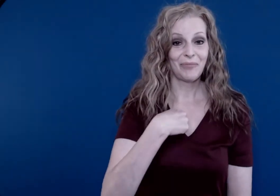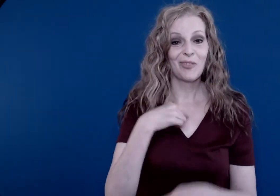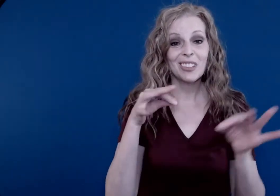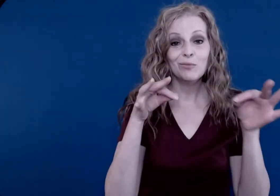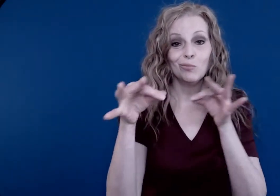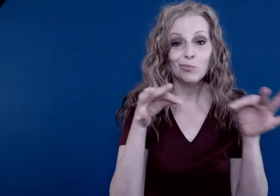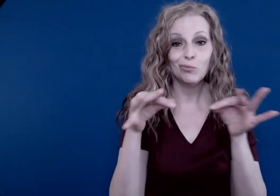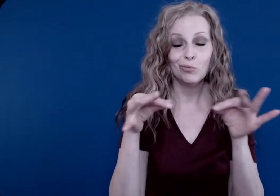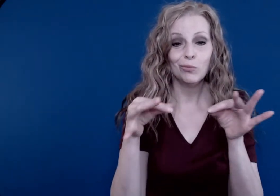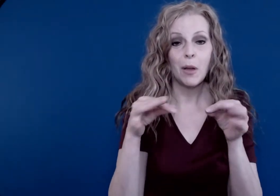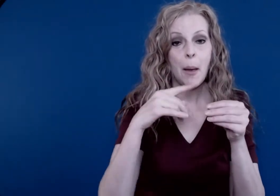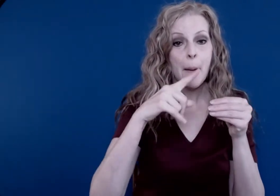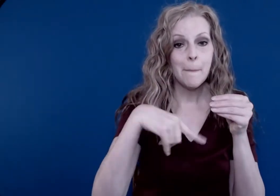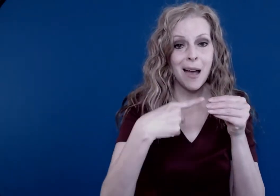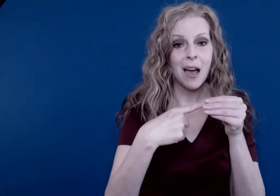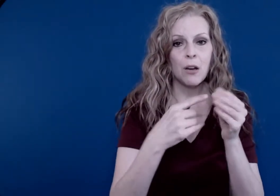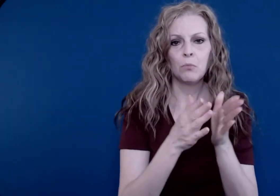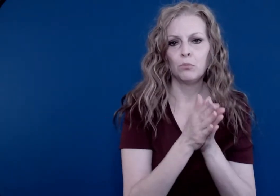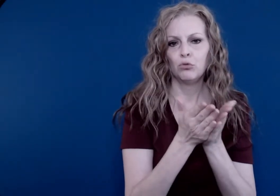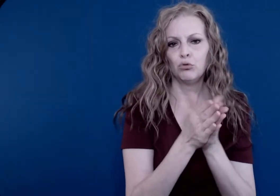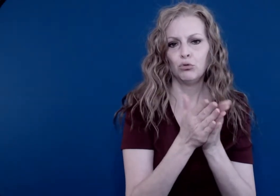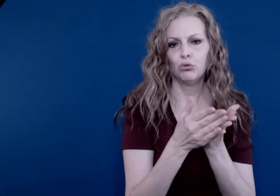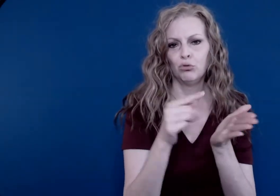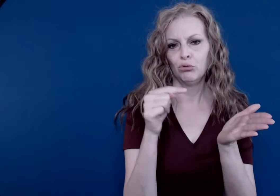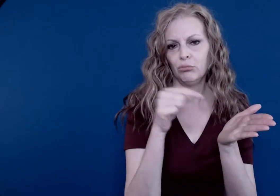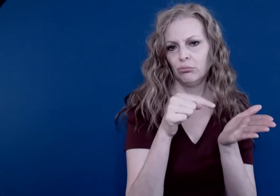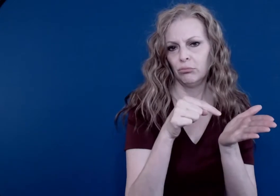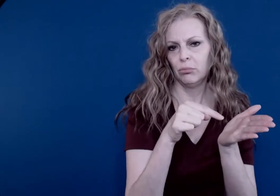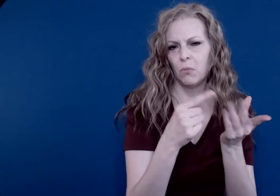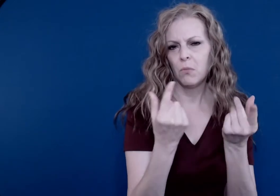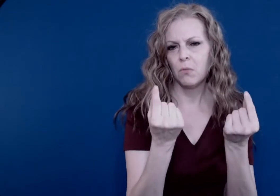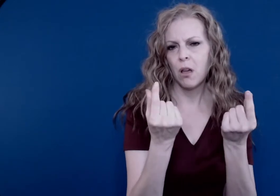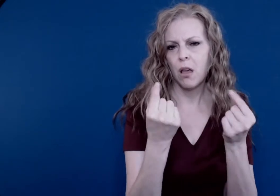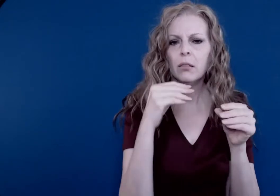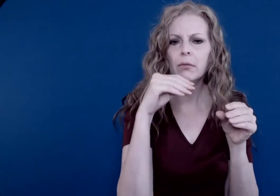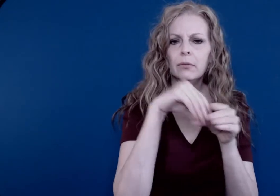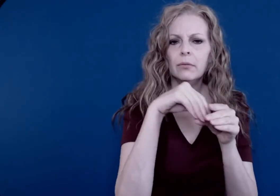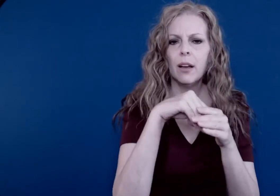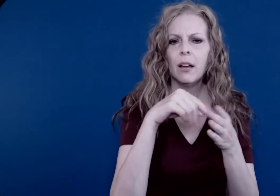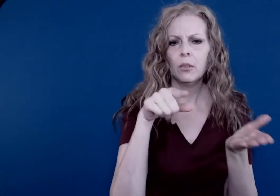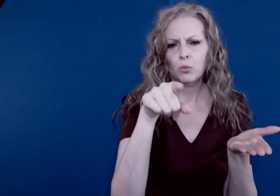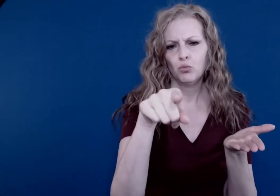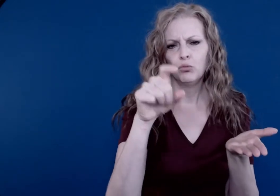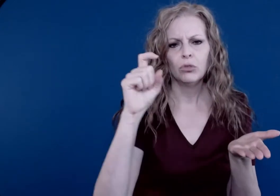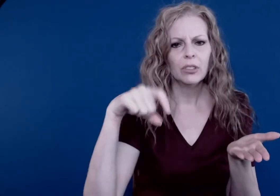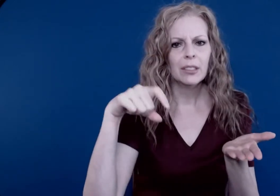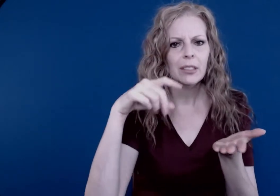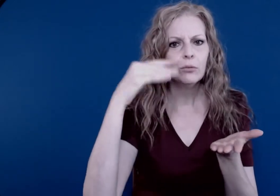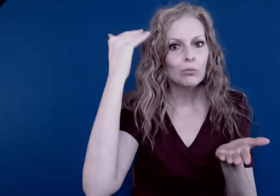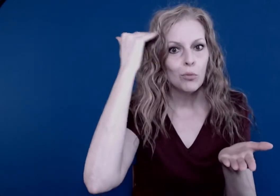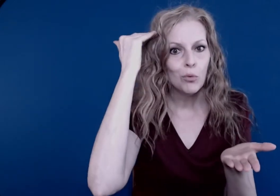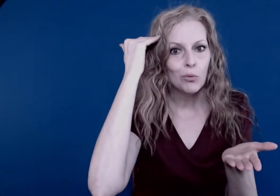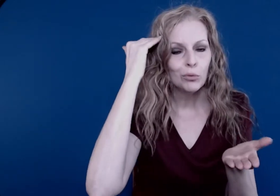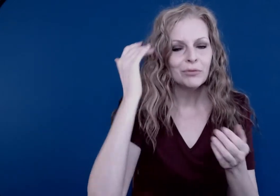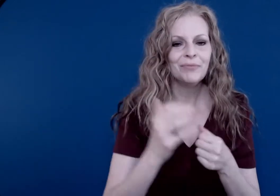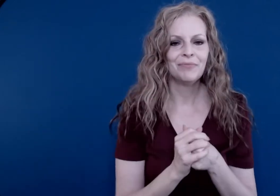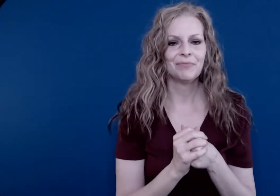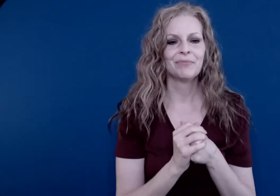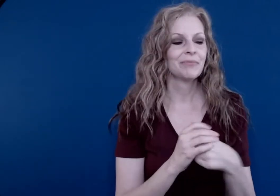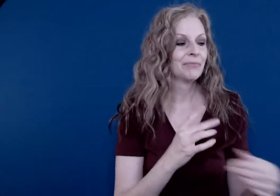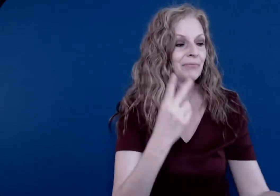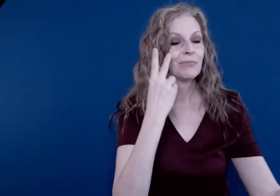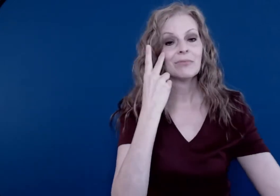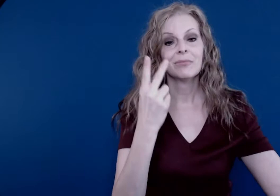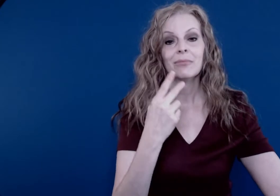I’m going to explain to you what you need to know about what is in the book.